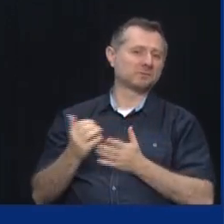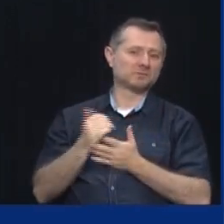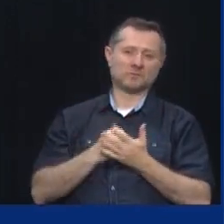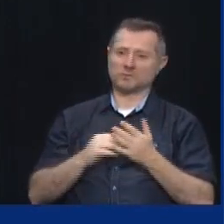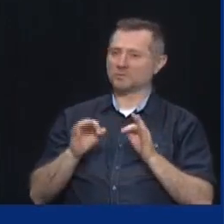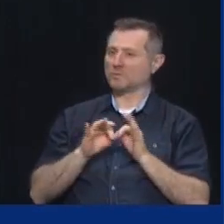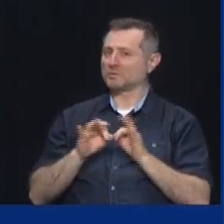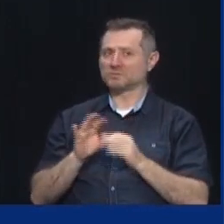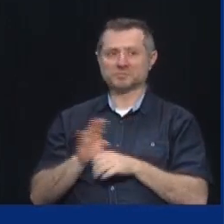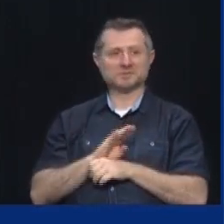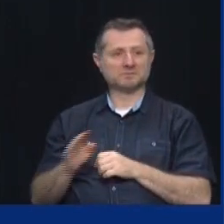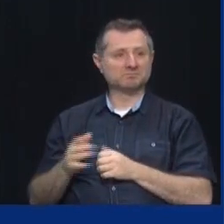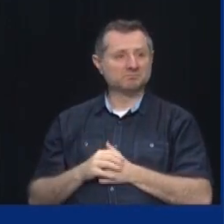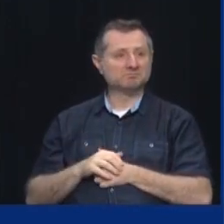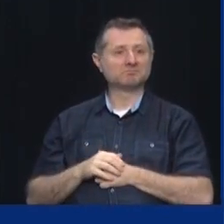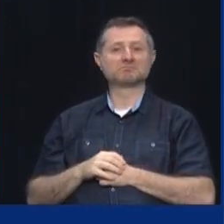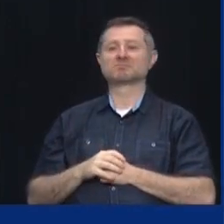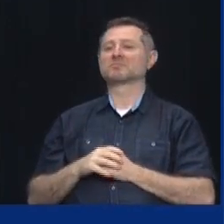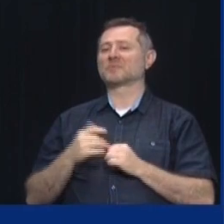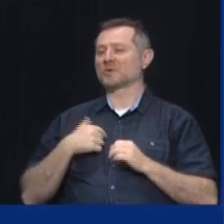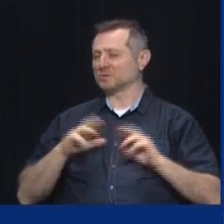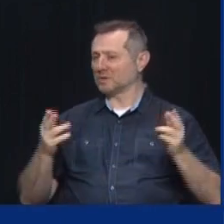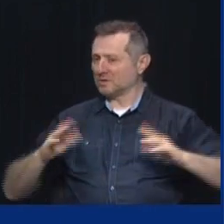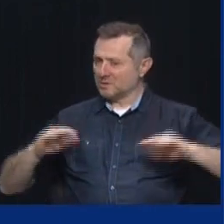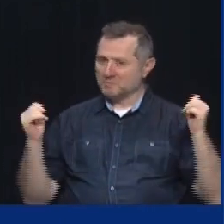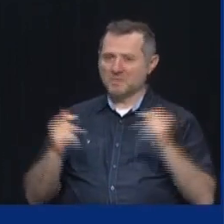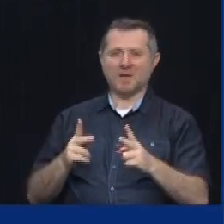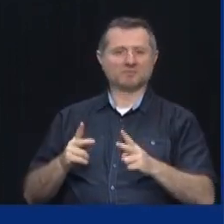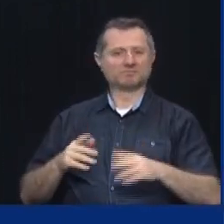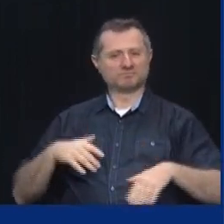VISITORS, 28 STATES, 6 COUNTRIES